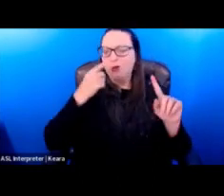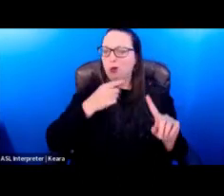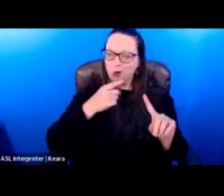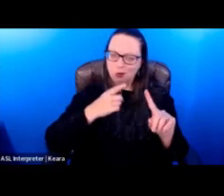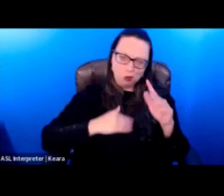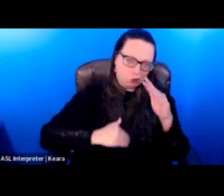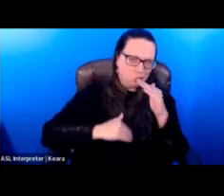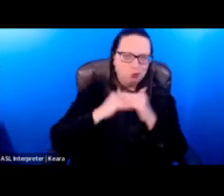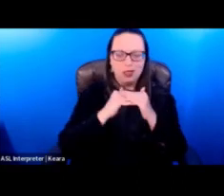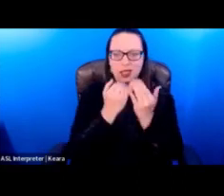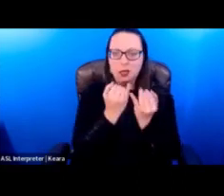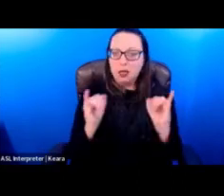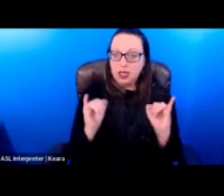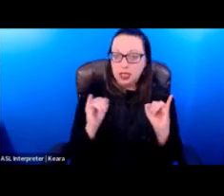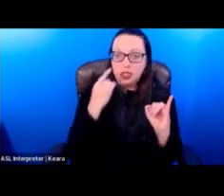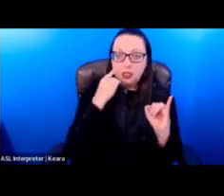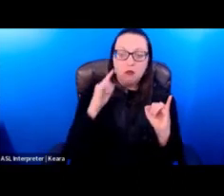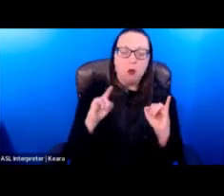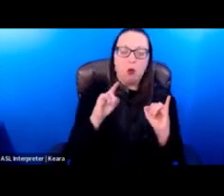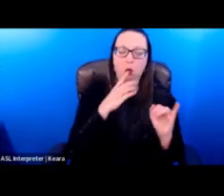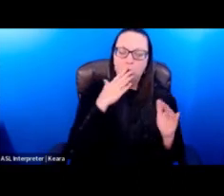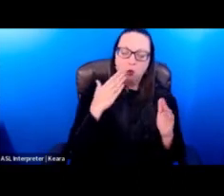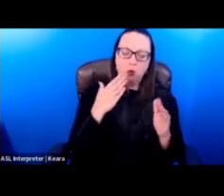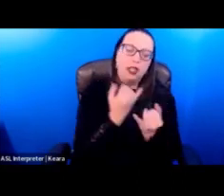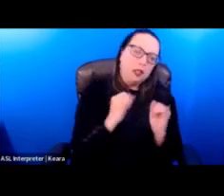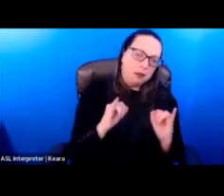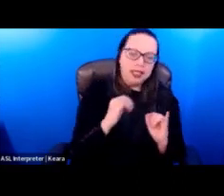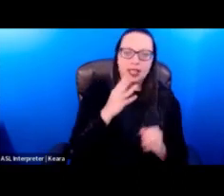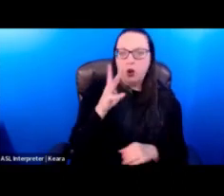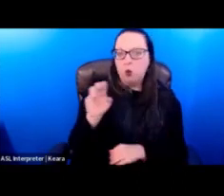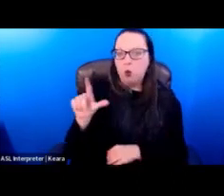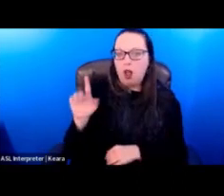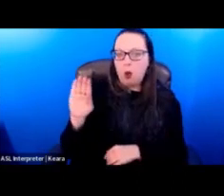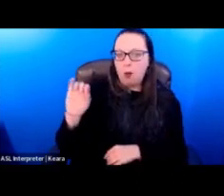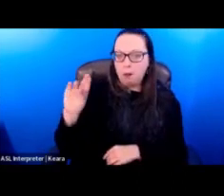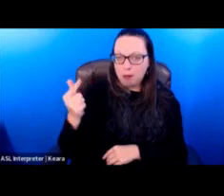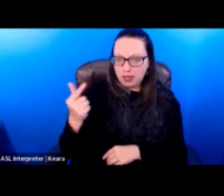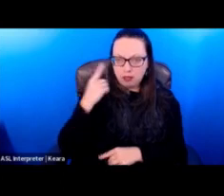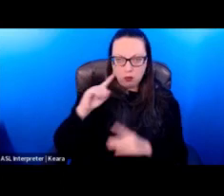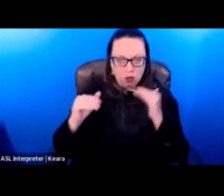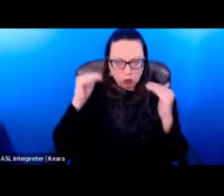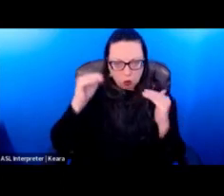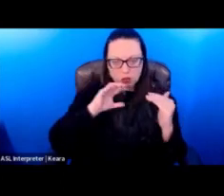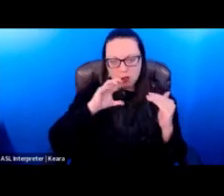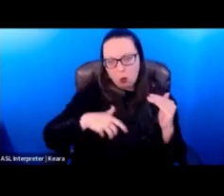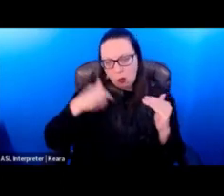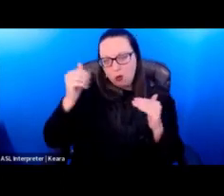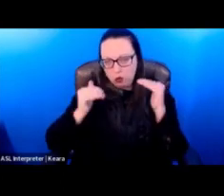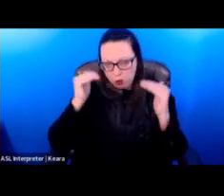the independence, the well being and the health of older adults, people with disabilities across the lifespan, as well as for